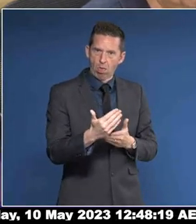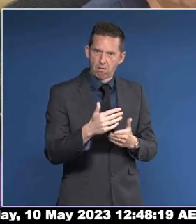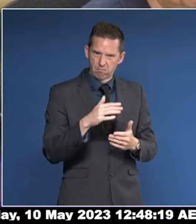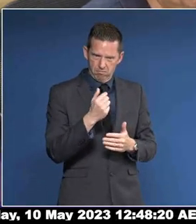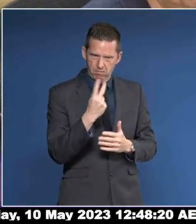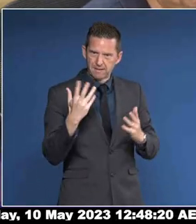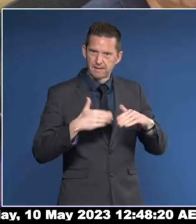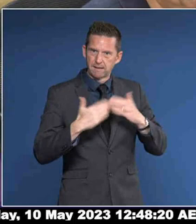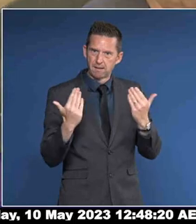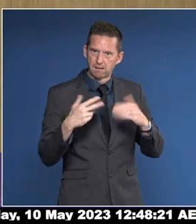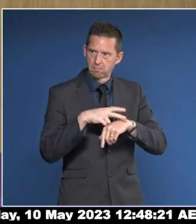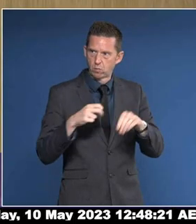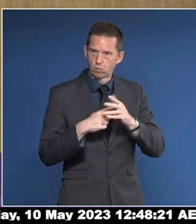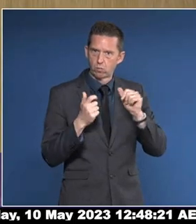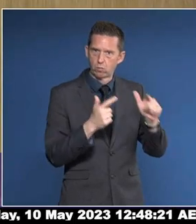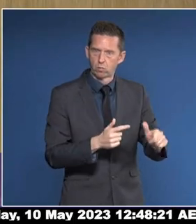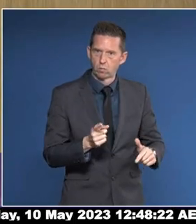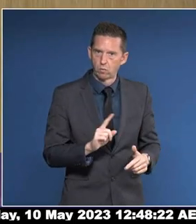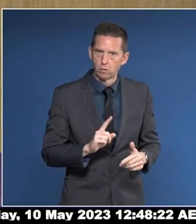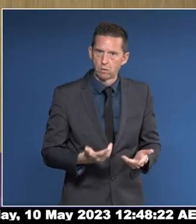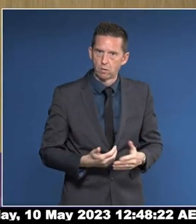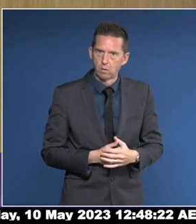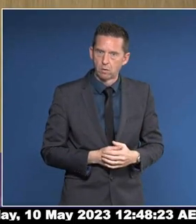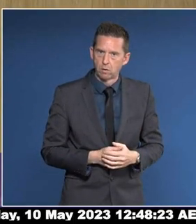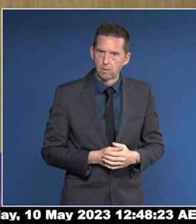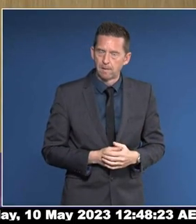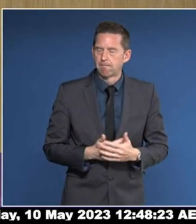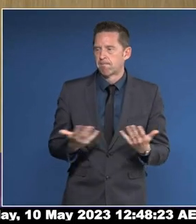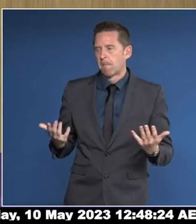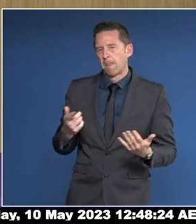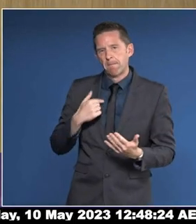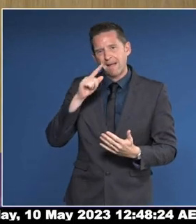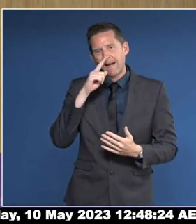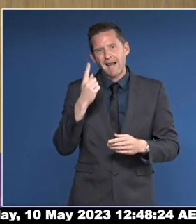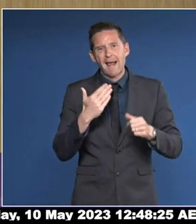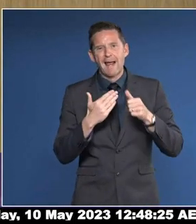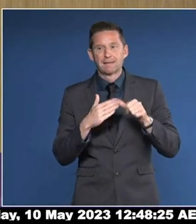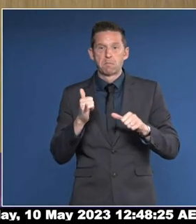No, I can't answer what demands were in place on the officers at the time or